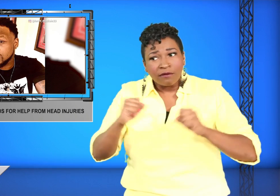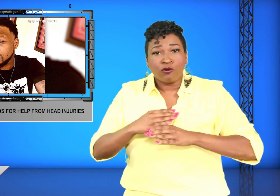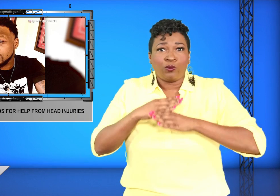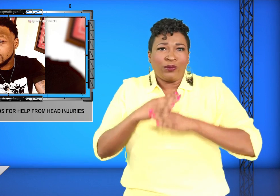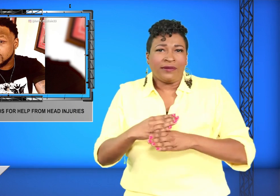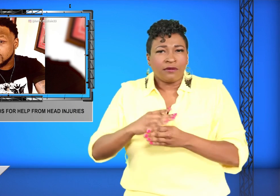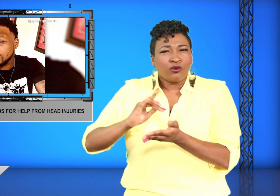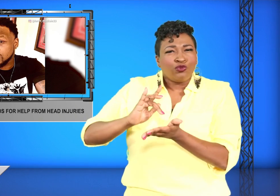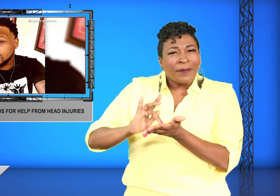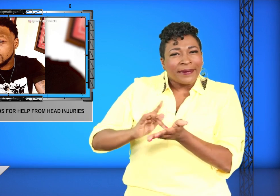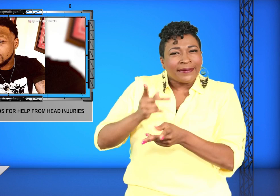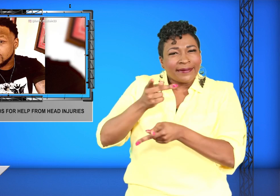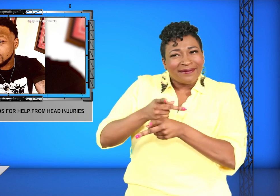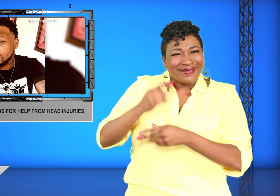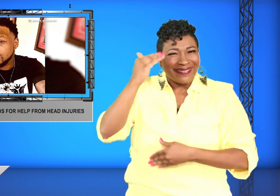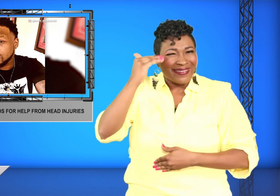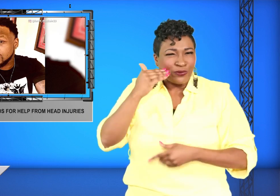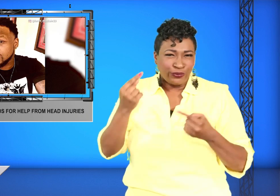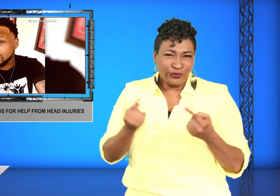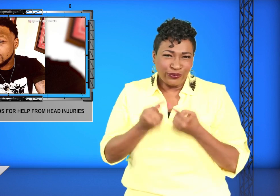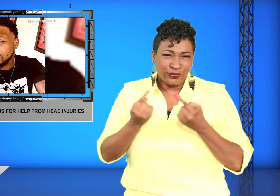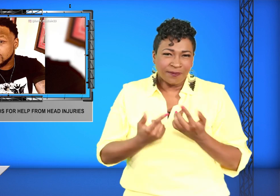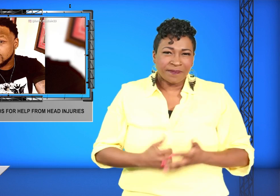to prevent and treat head injuries.